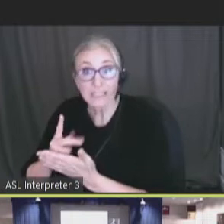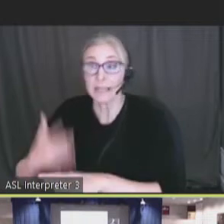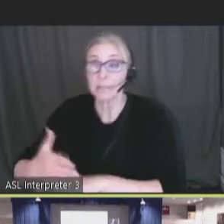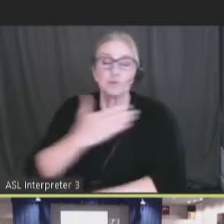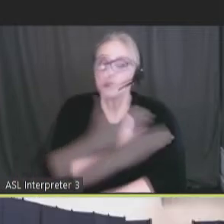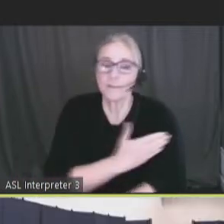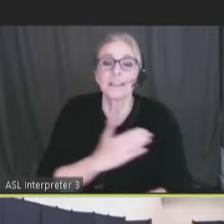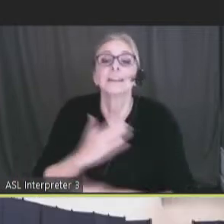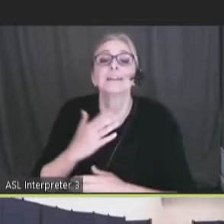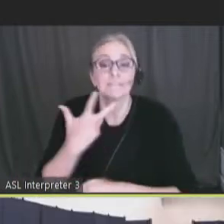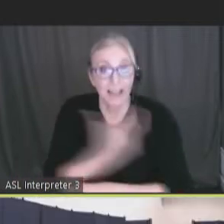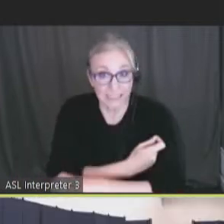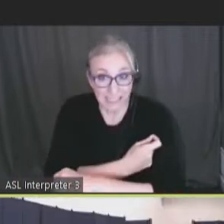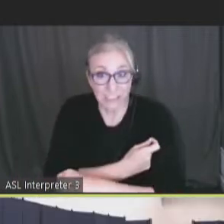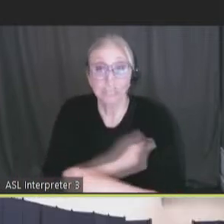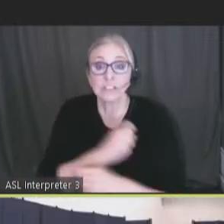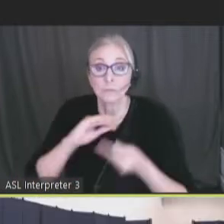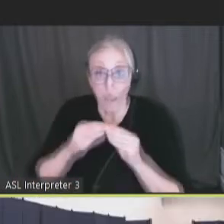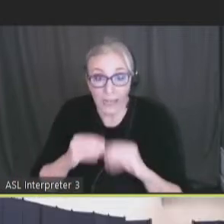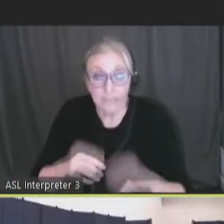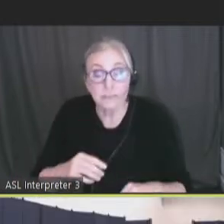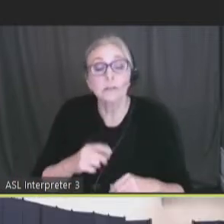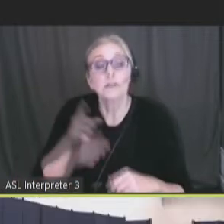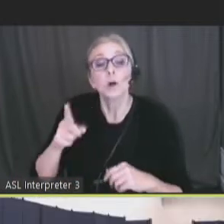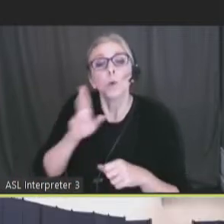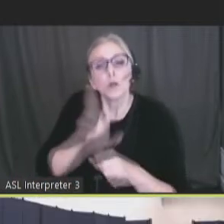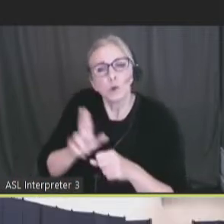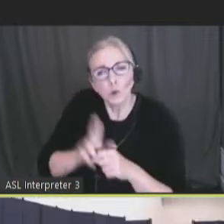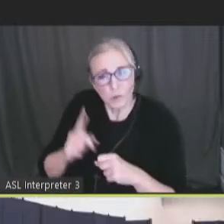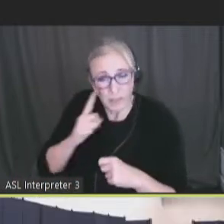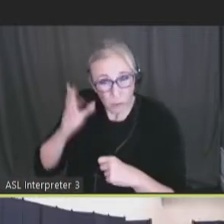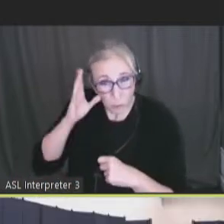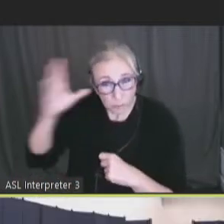that the tools and campaigns you developed, and use are going to be successful for this